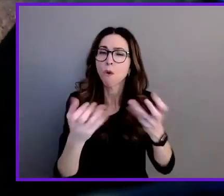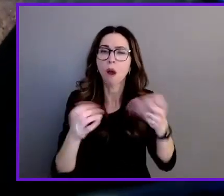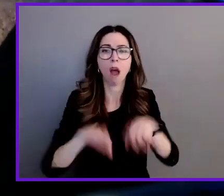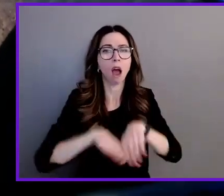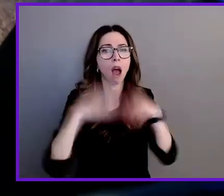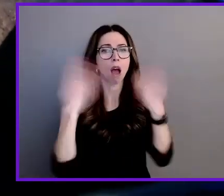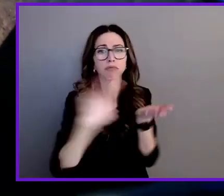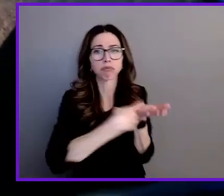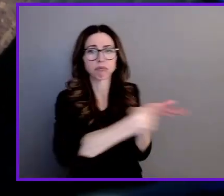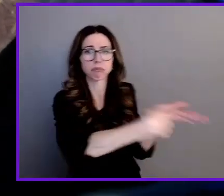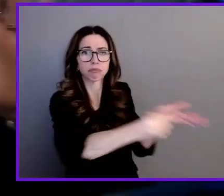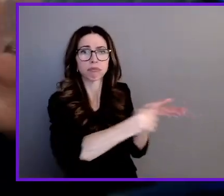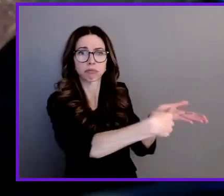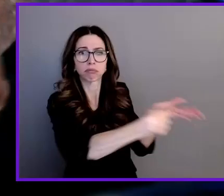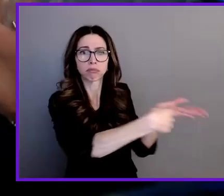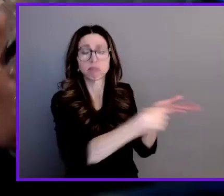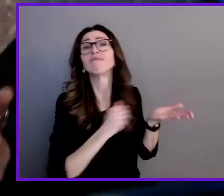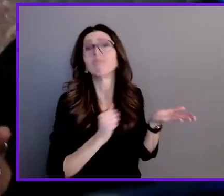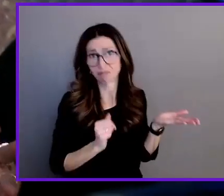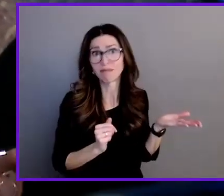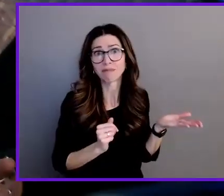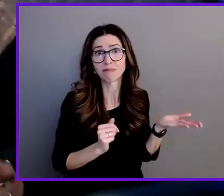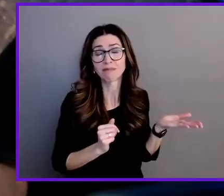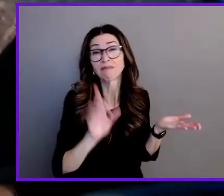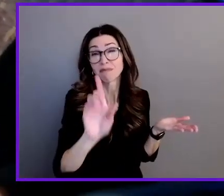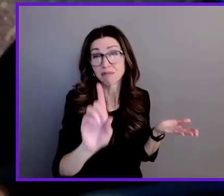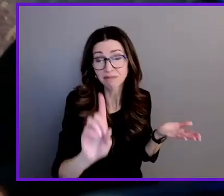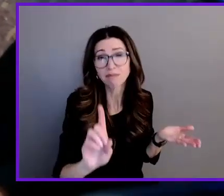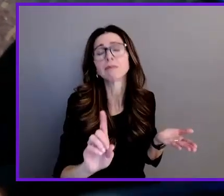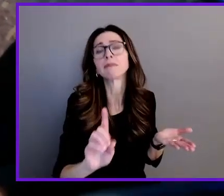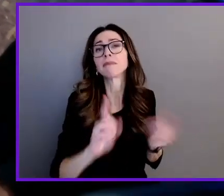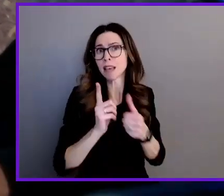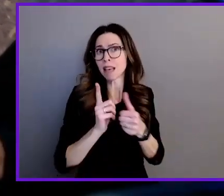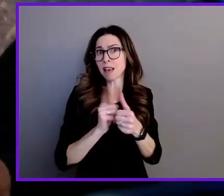First of all, I have to say we recognize the real